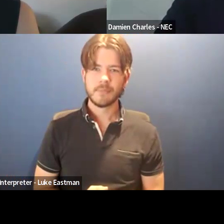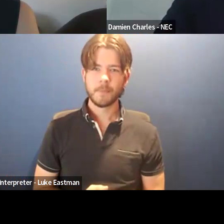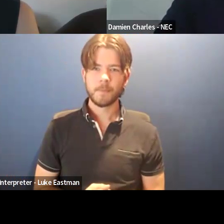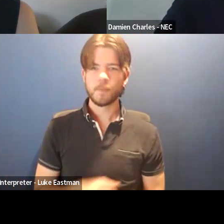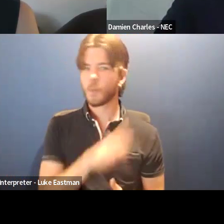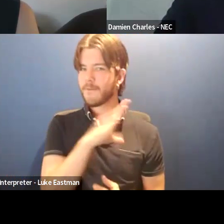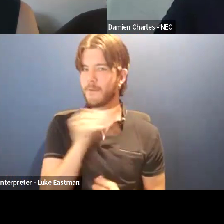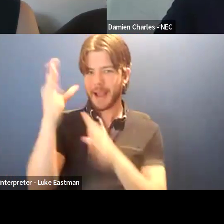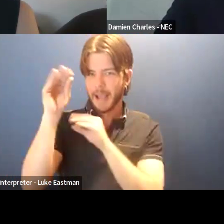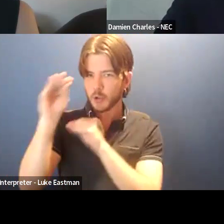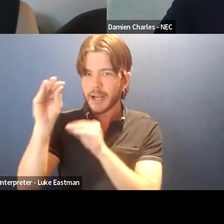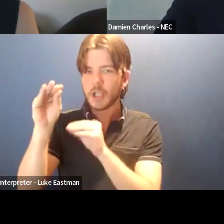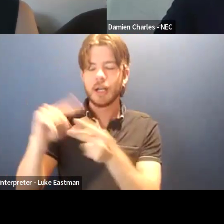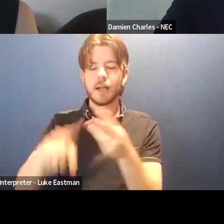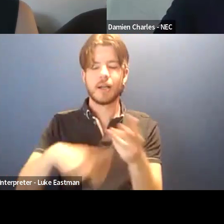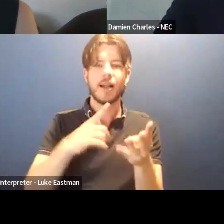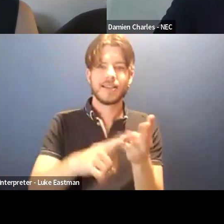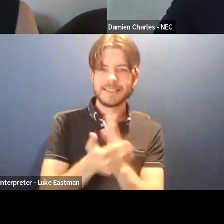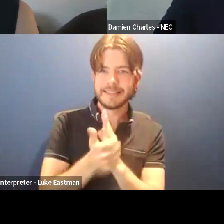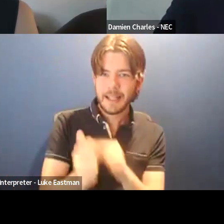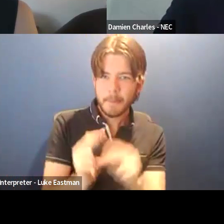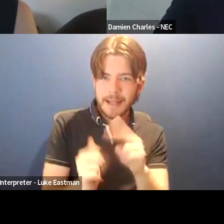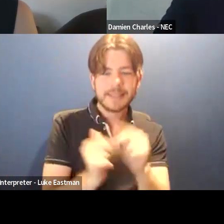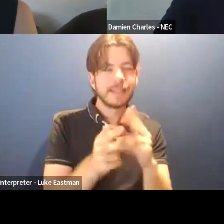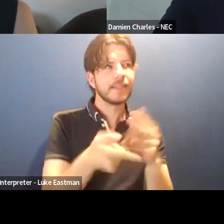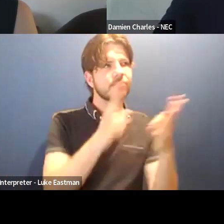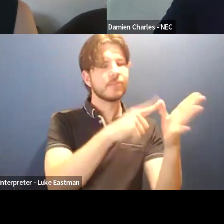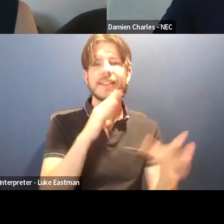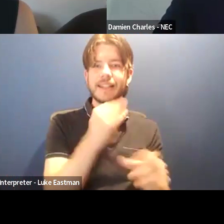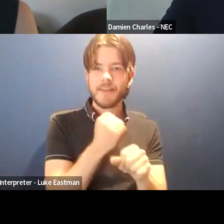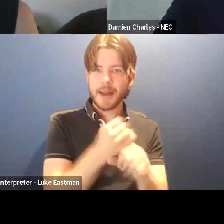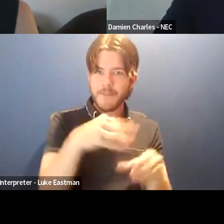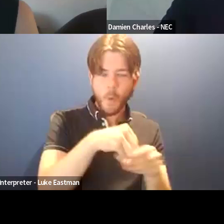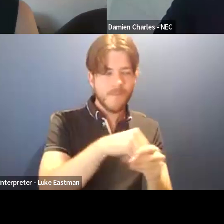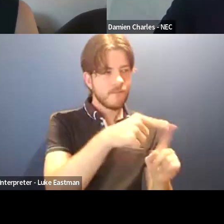skills building and government and other